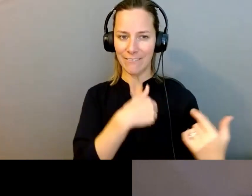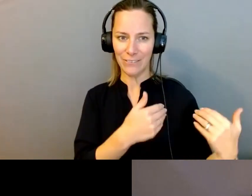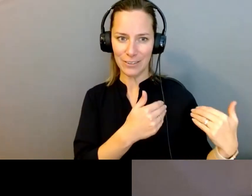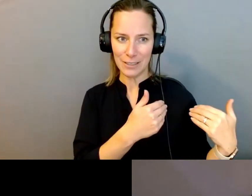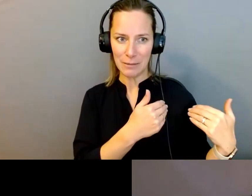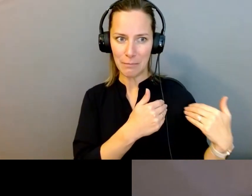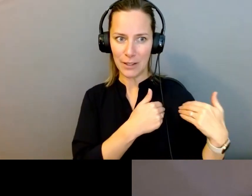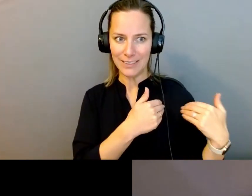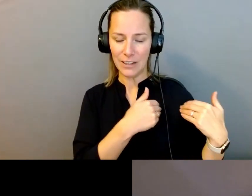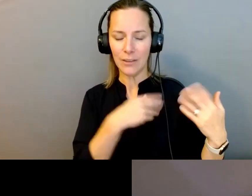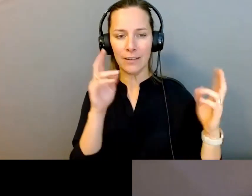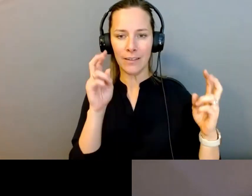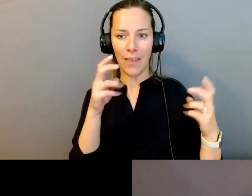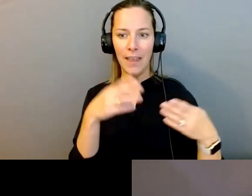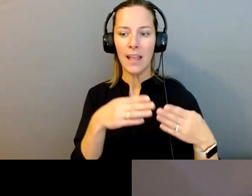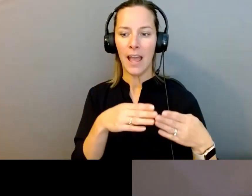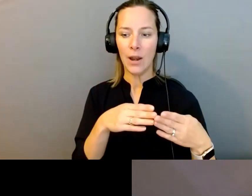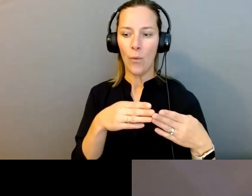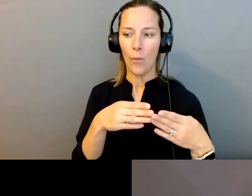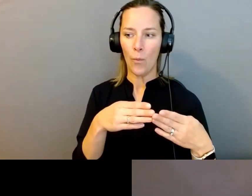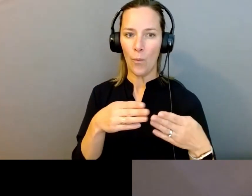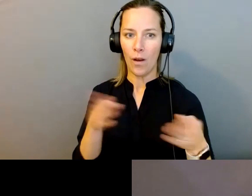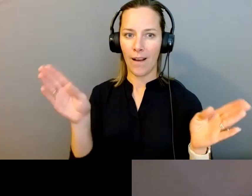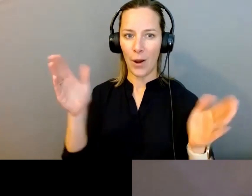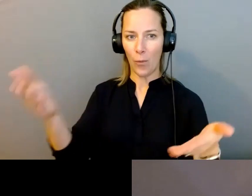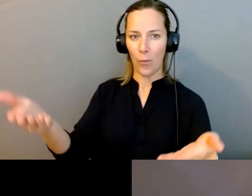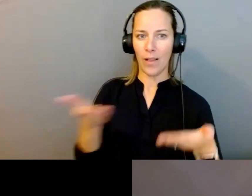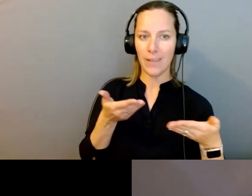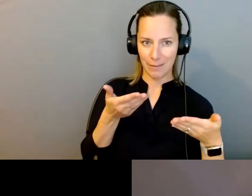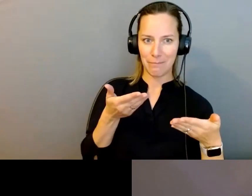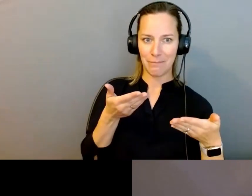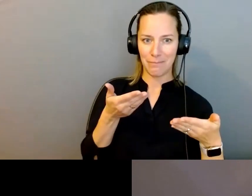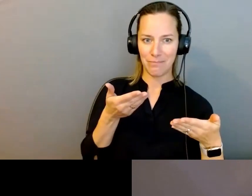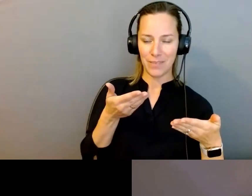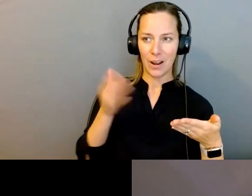the gatekeepers to open up the gates and to make sure those funding opportunities are being used